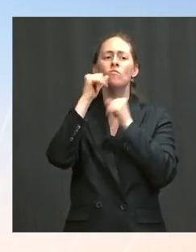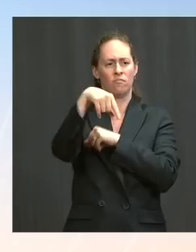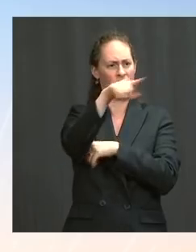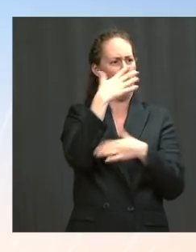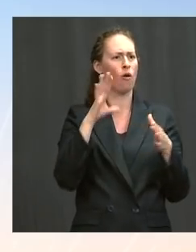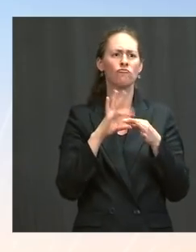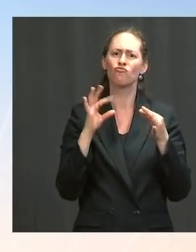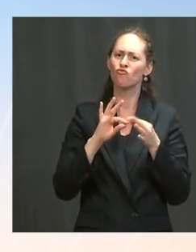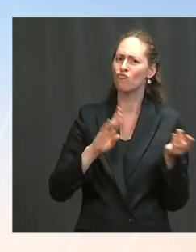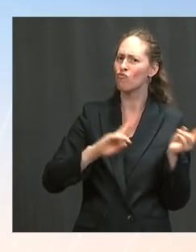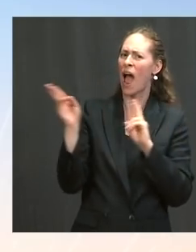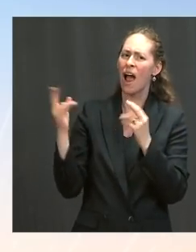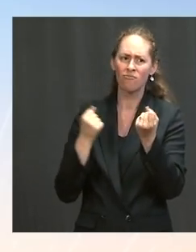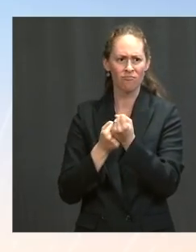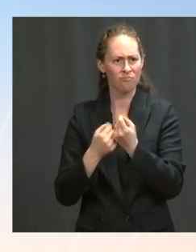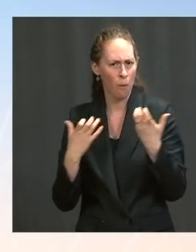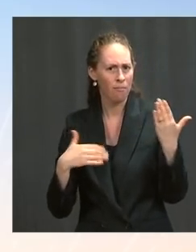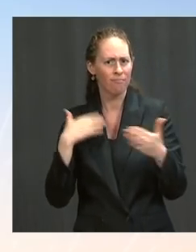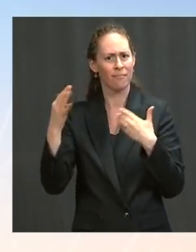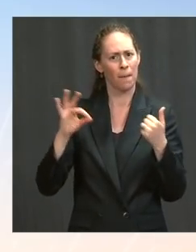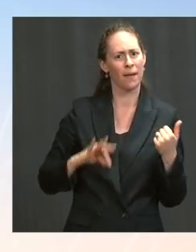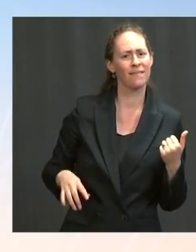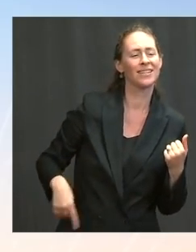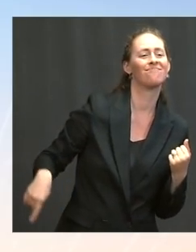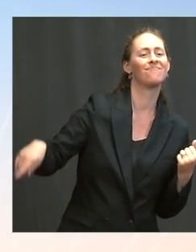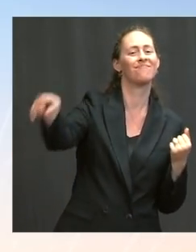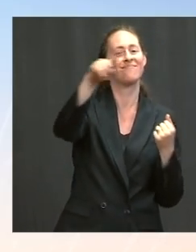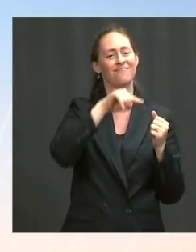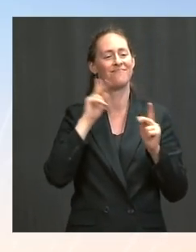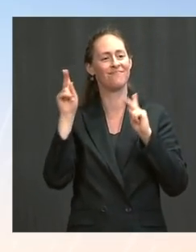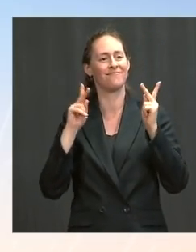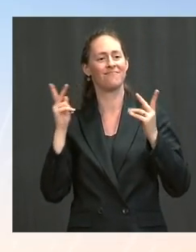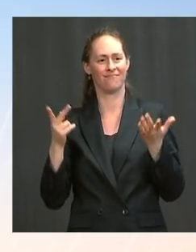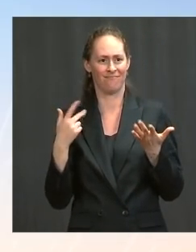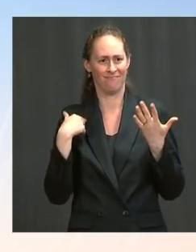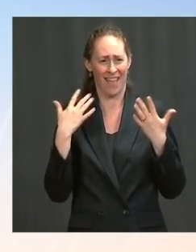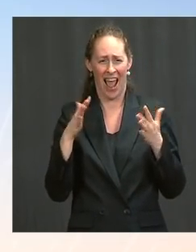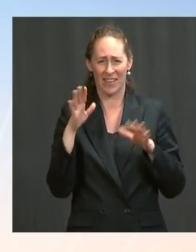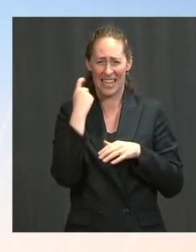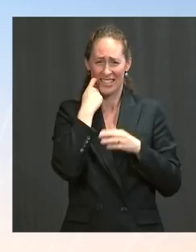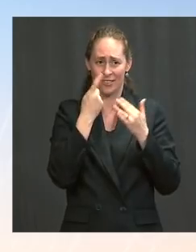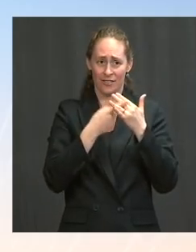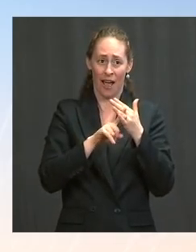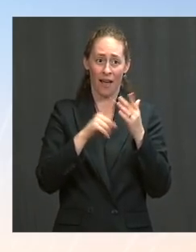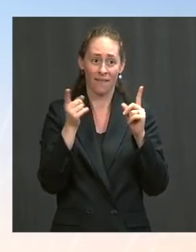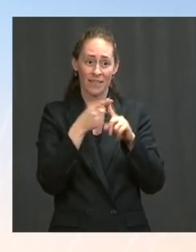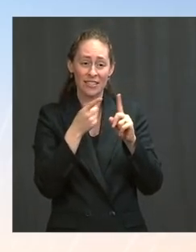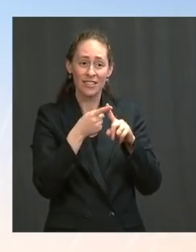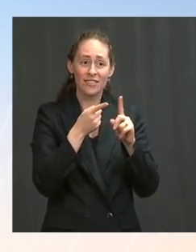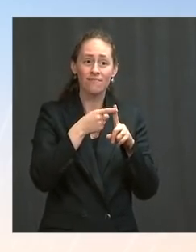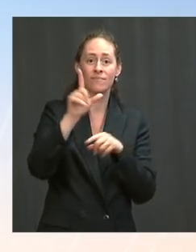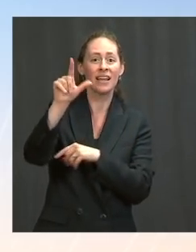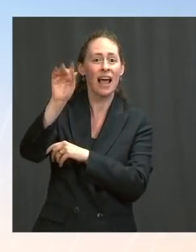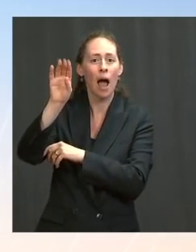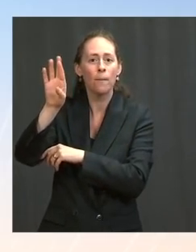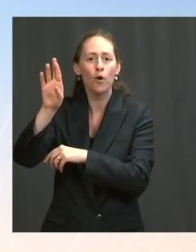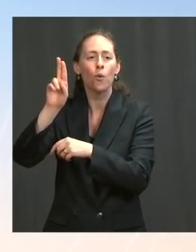I just started out talking about the broad support from governors, labor unions, others in moving this package forward. And the President is going to go out to Wisconsin